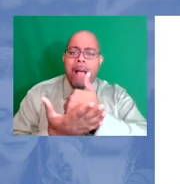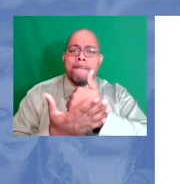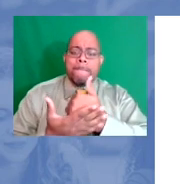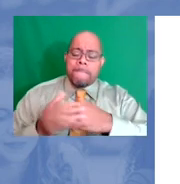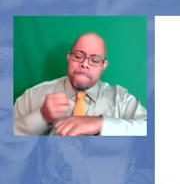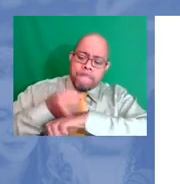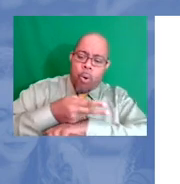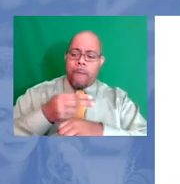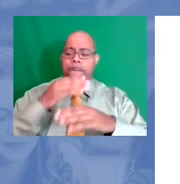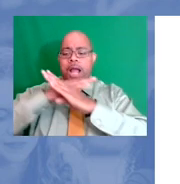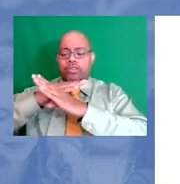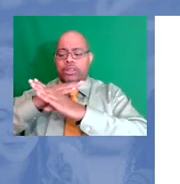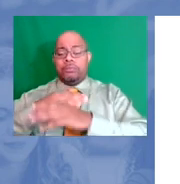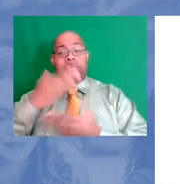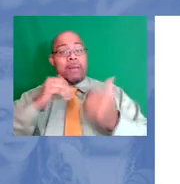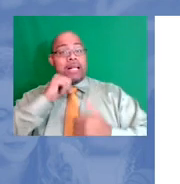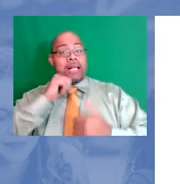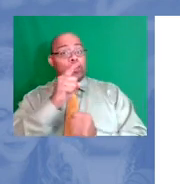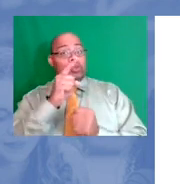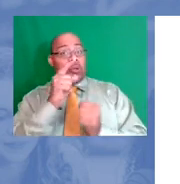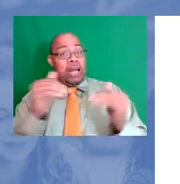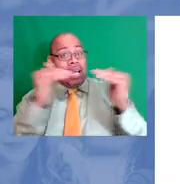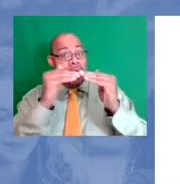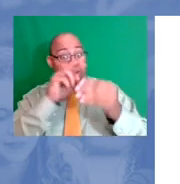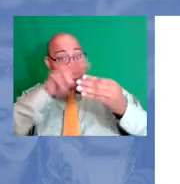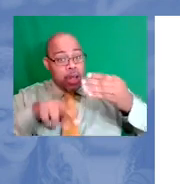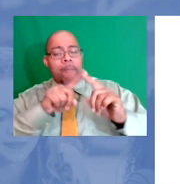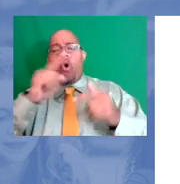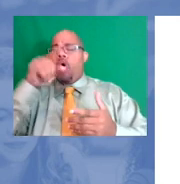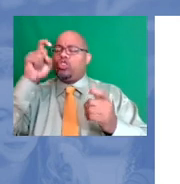WE MIGHT NOT ENSURE EQUAL OUTCOMES, BUT WE SHOULD ALL STRIVE TO ENSURE THAT EVERY CHILD